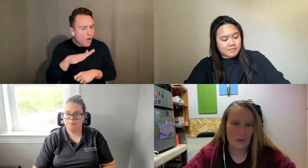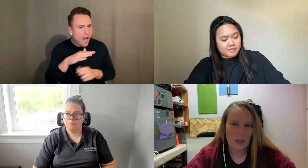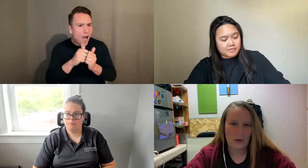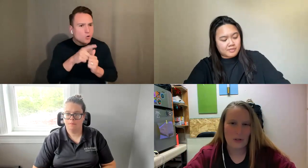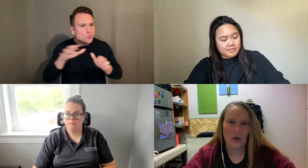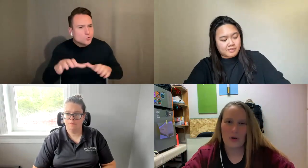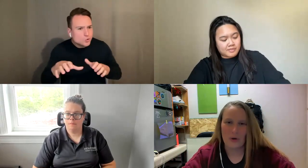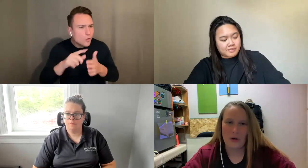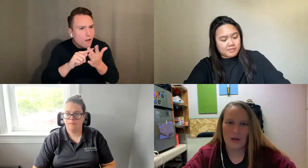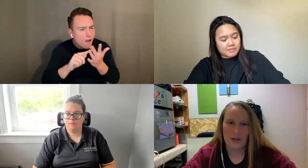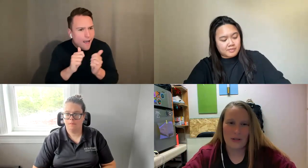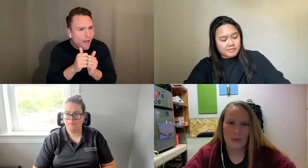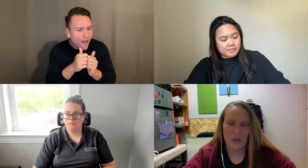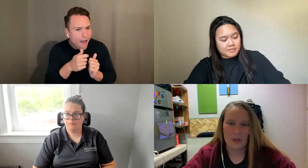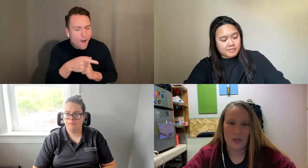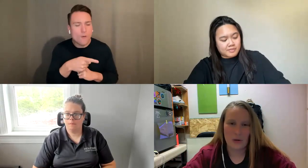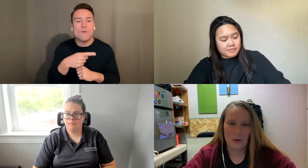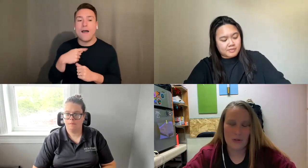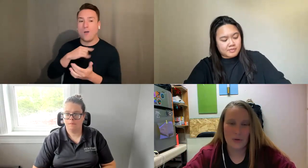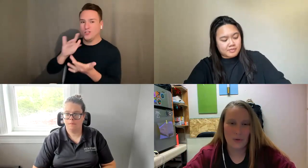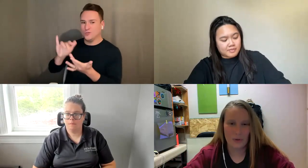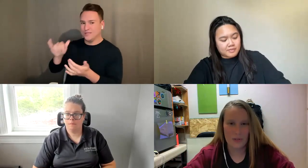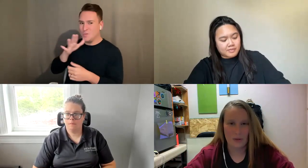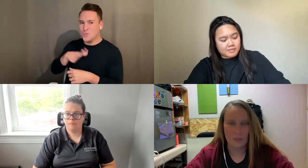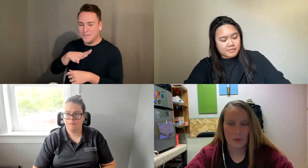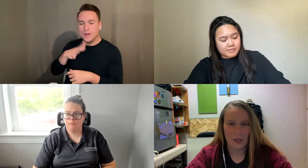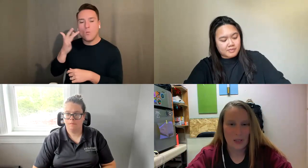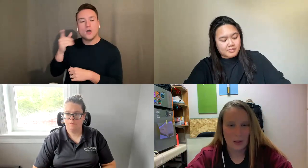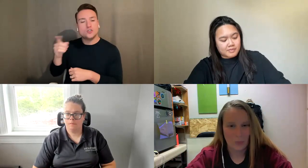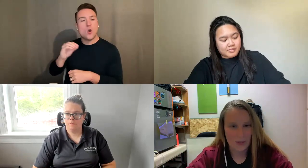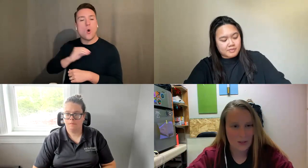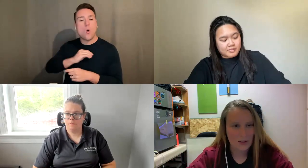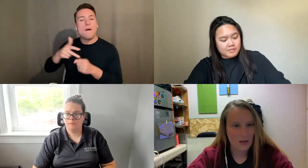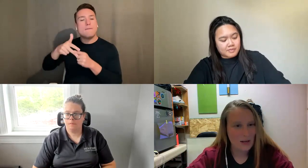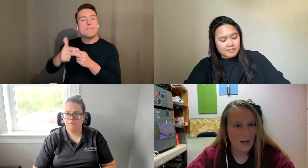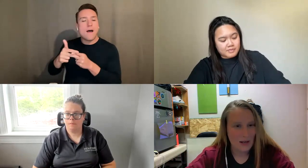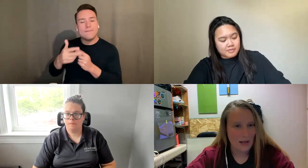I reached out to her because she also owns a plumbing and heating business.